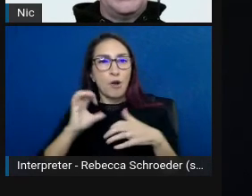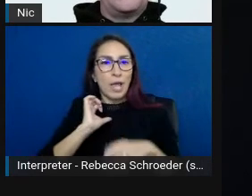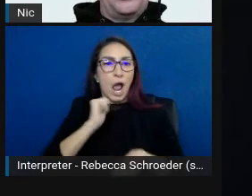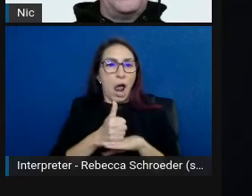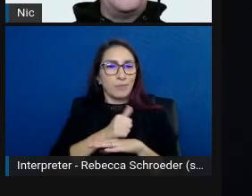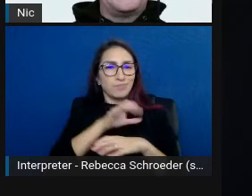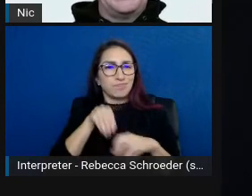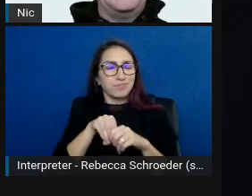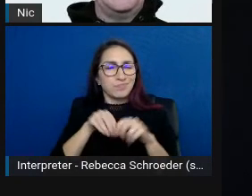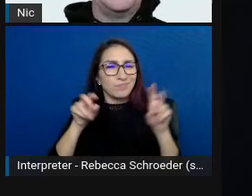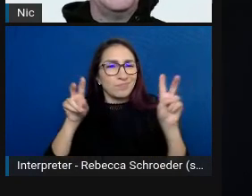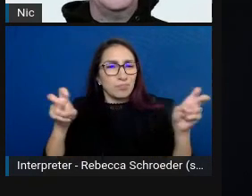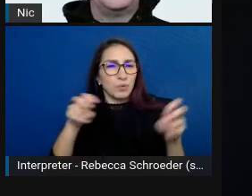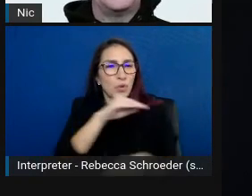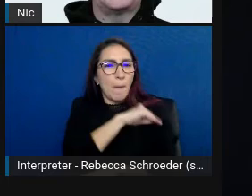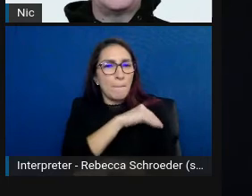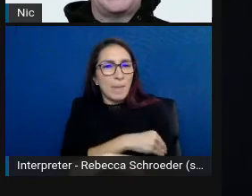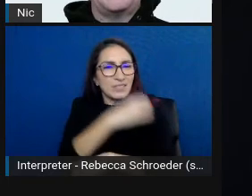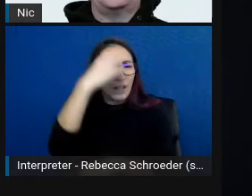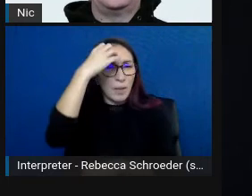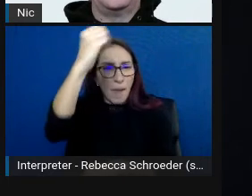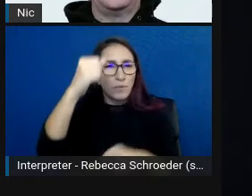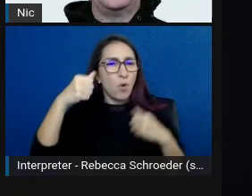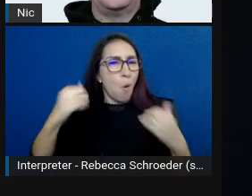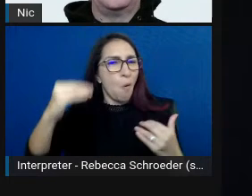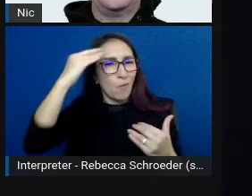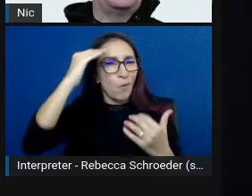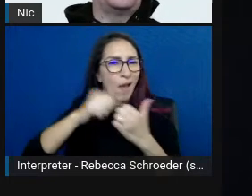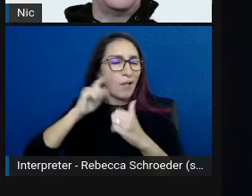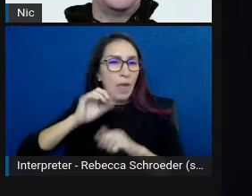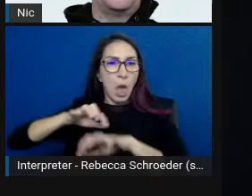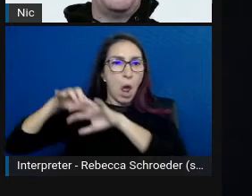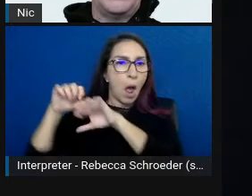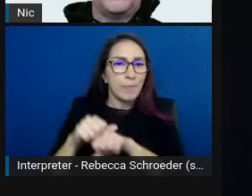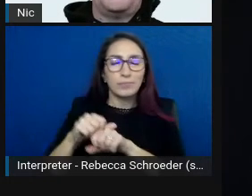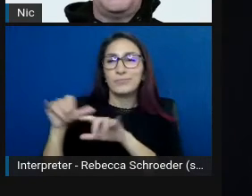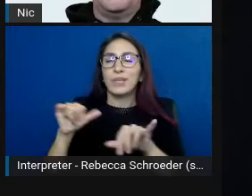that understanding, just like they know JavaScript or they know PHP,